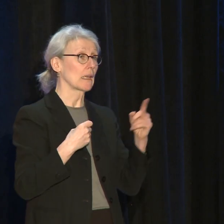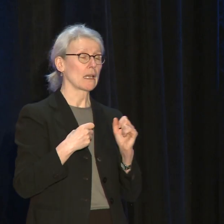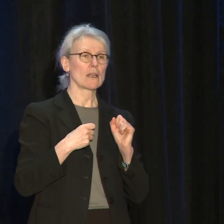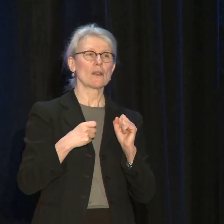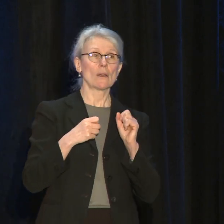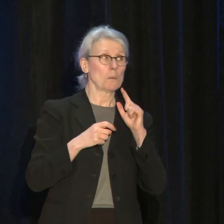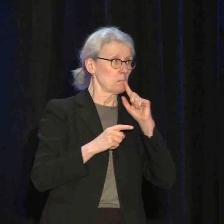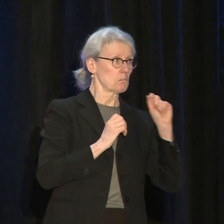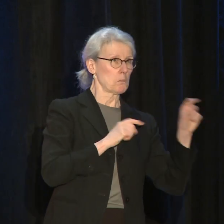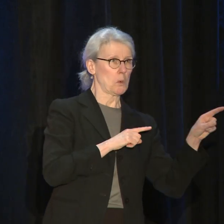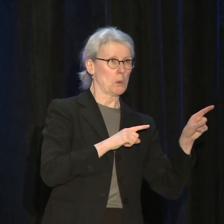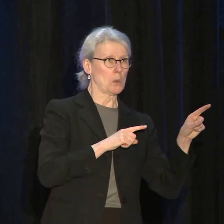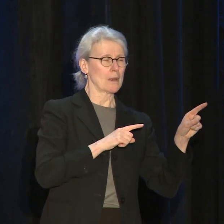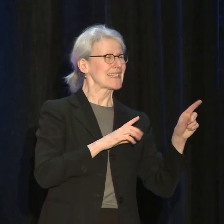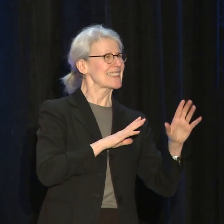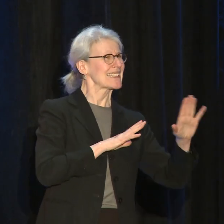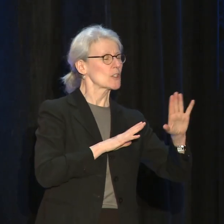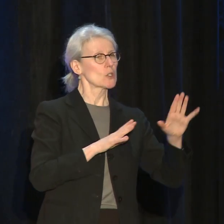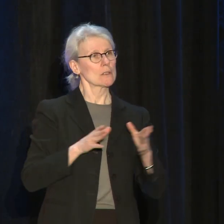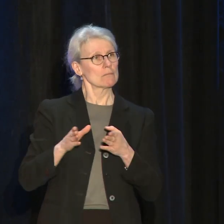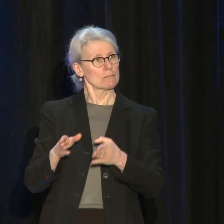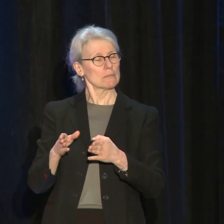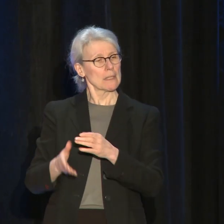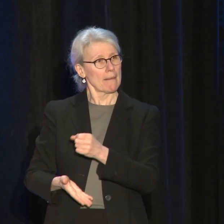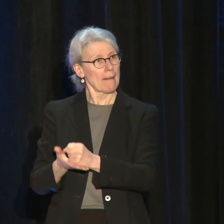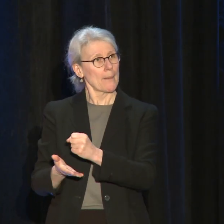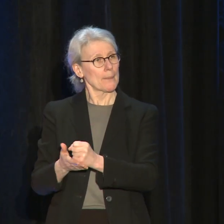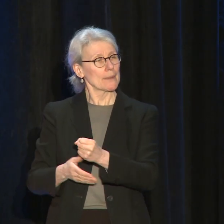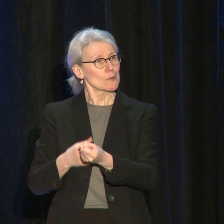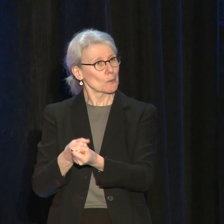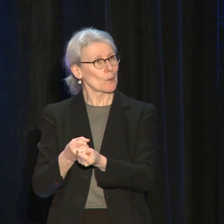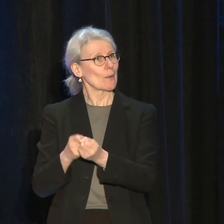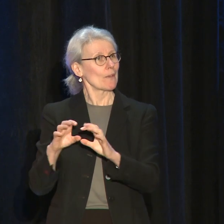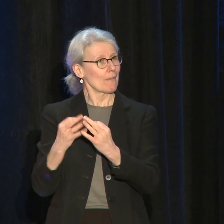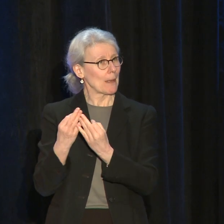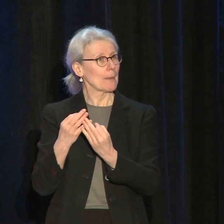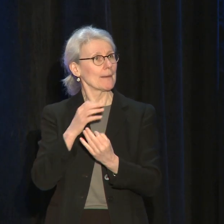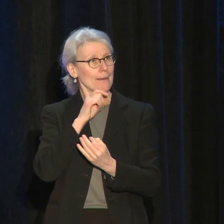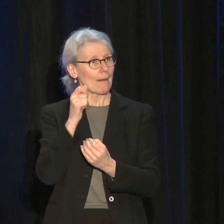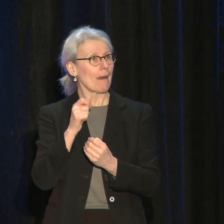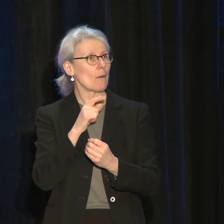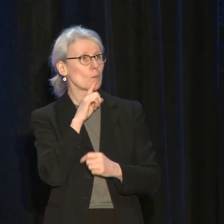instead of providing service and help and support to her family. And that's what